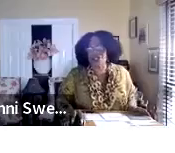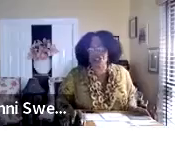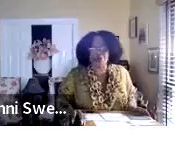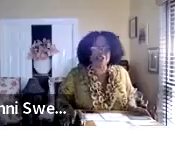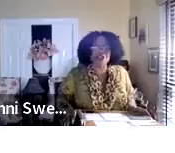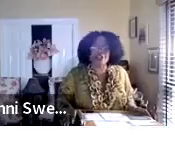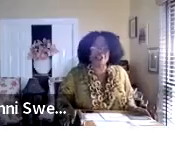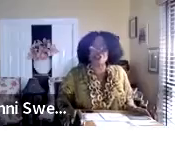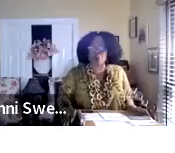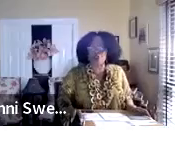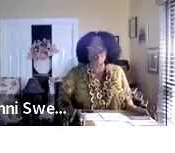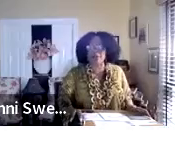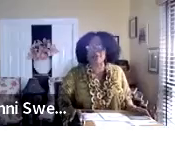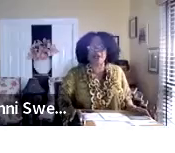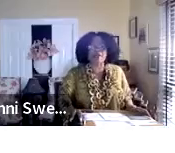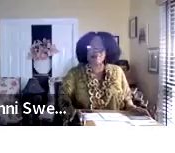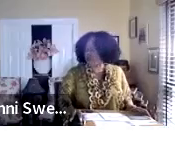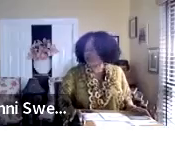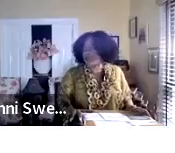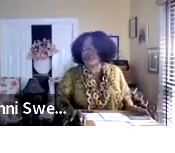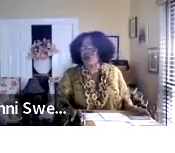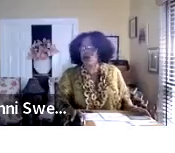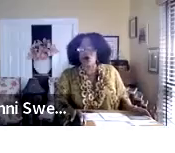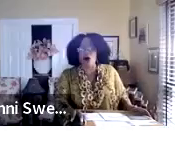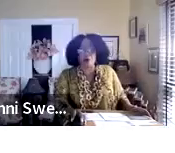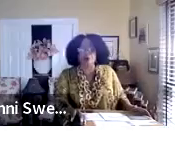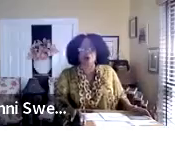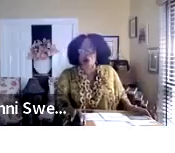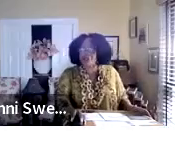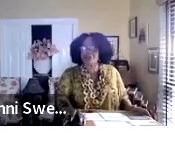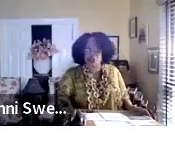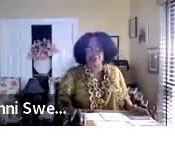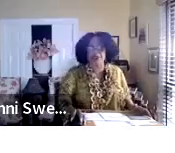graduates of they are from the